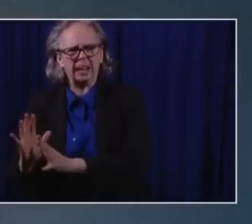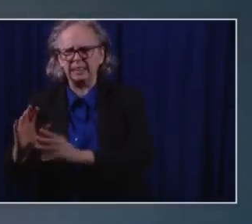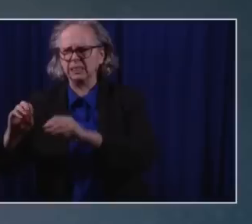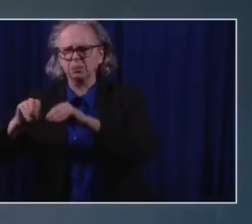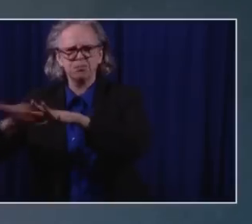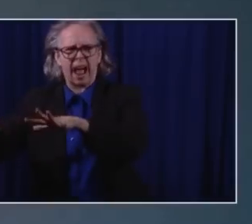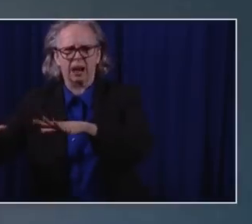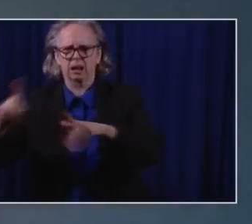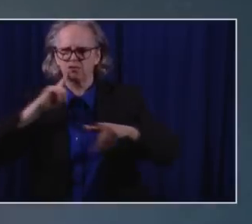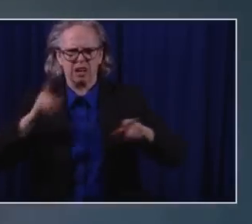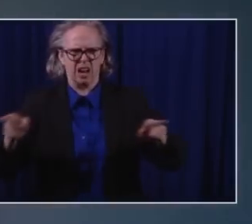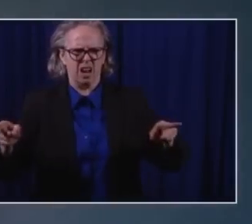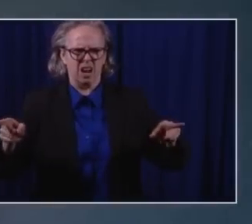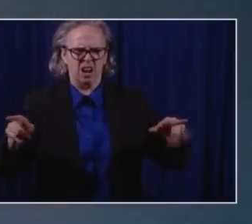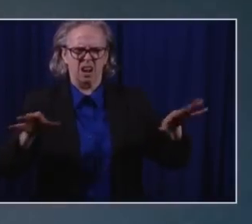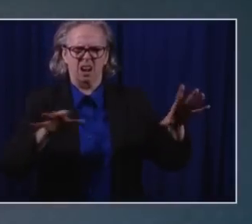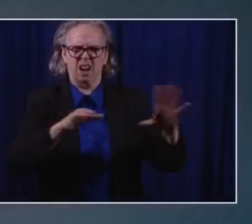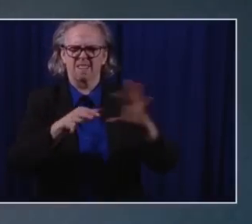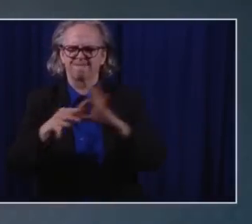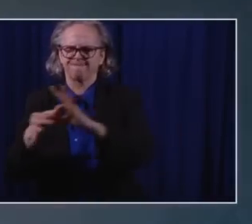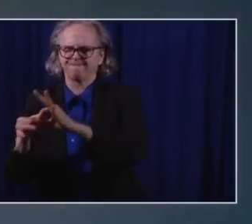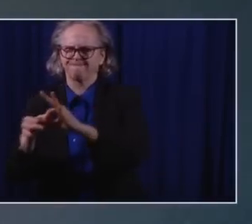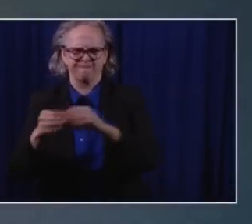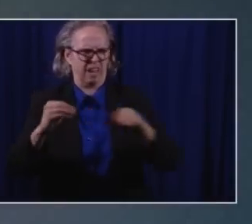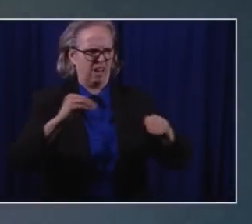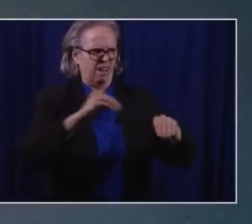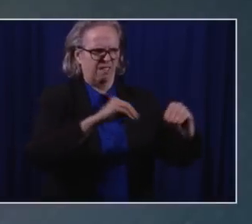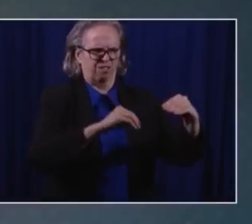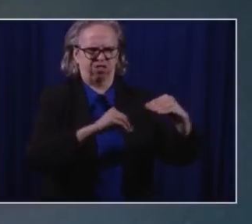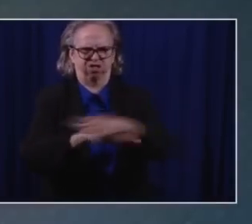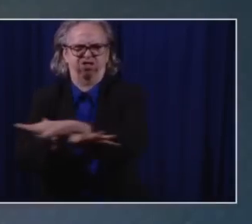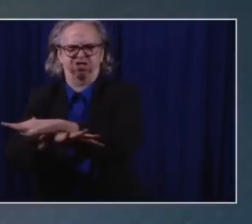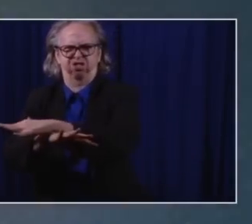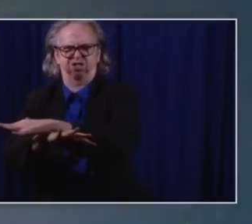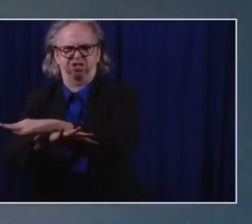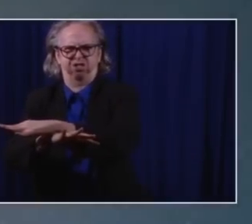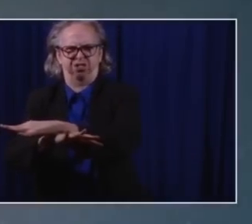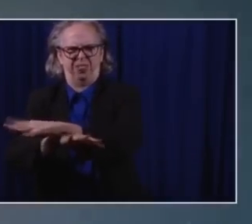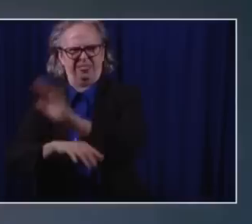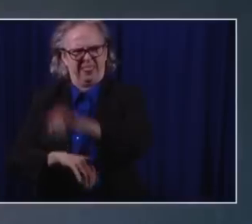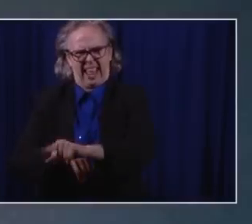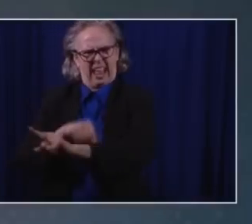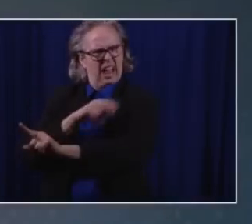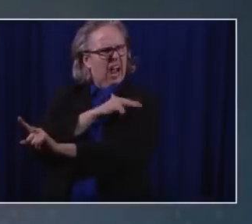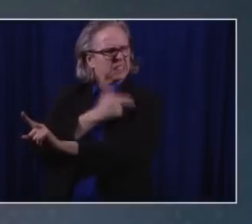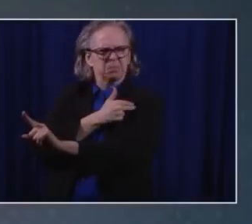community. In a parallel the community spread so has the community rates of positive news gone out. The number of